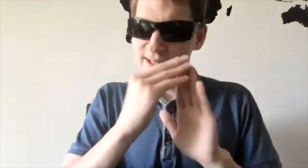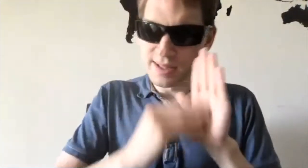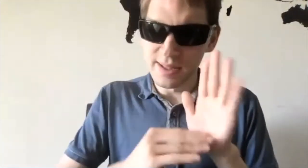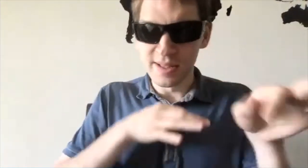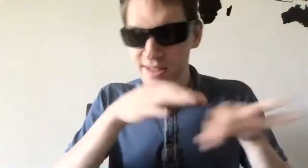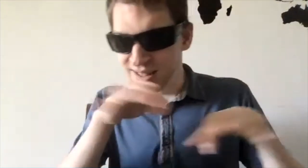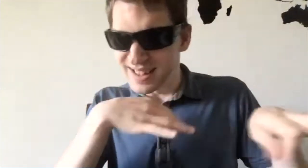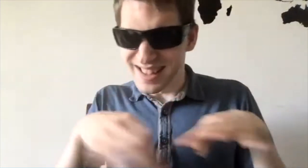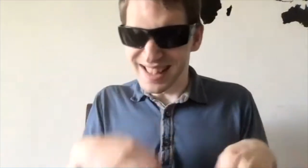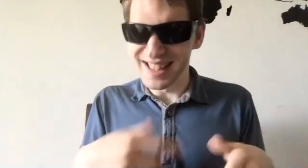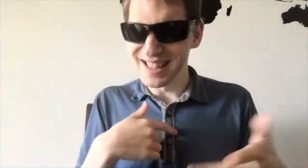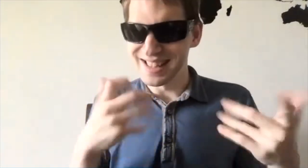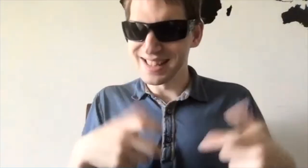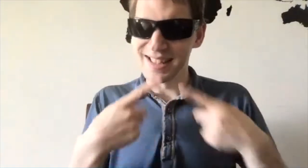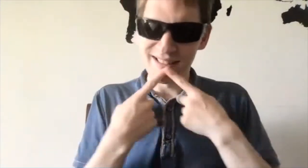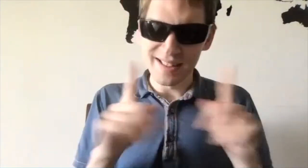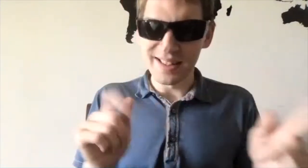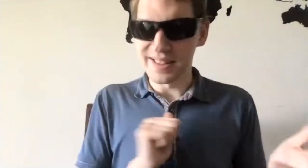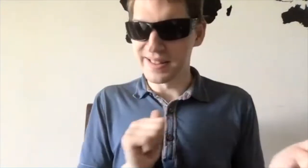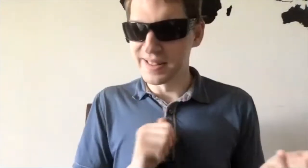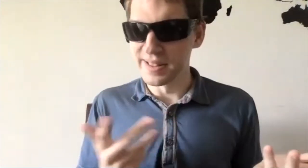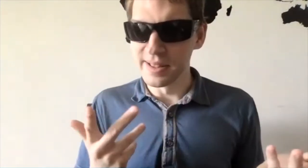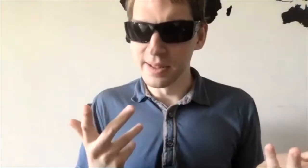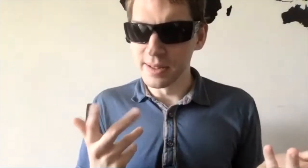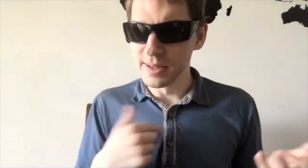and of course there's paperwork that's all needed and once that's done. We have to do